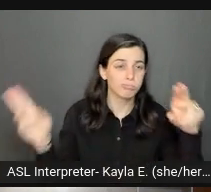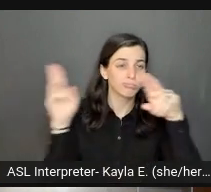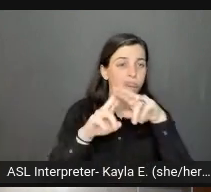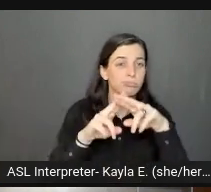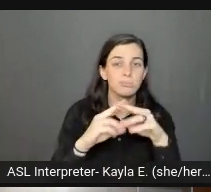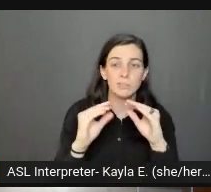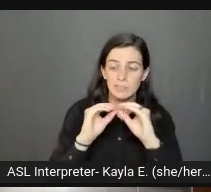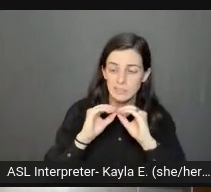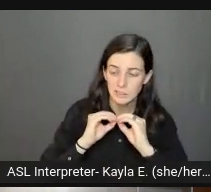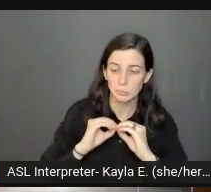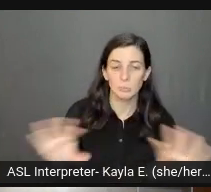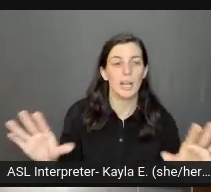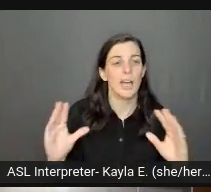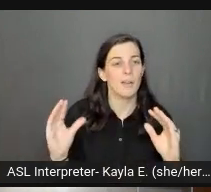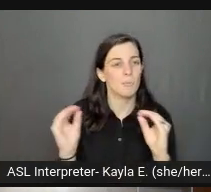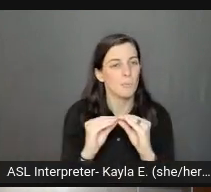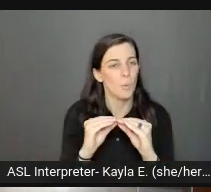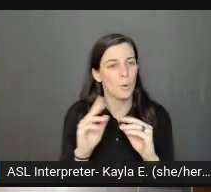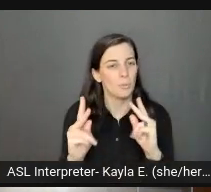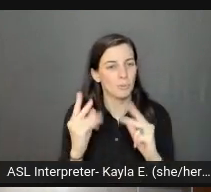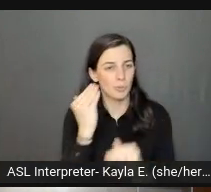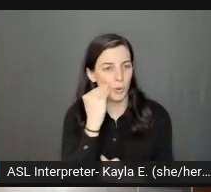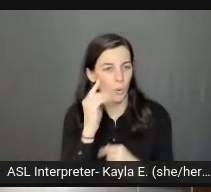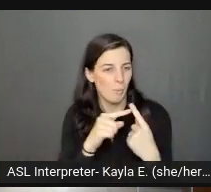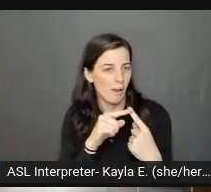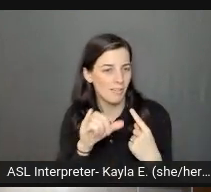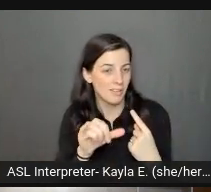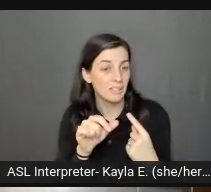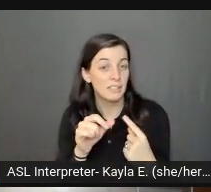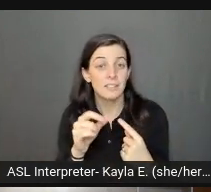This is something that, say, your experts can tell you more about it.